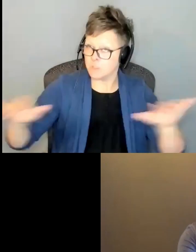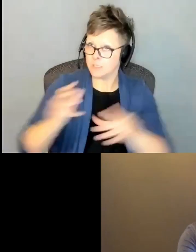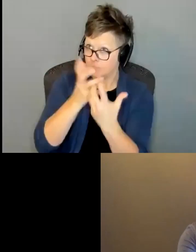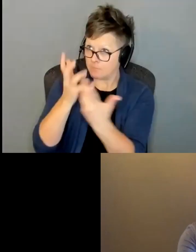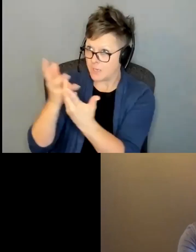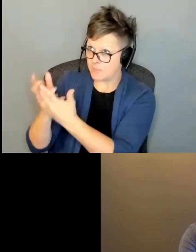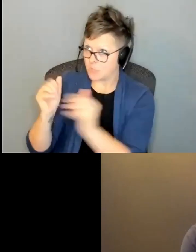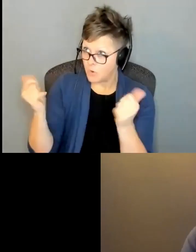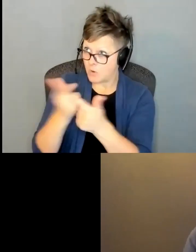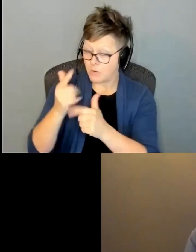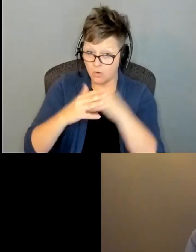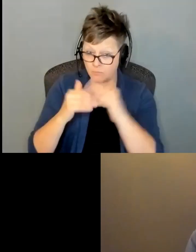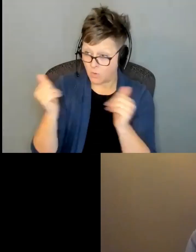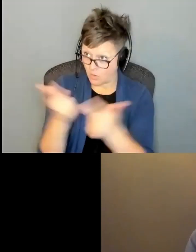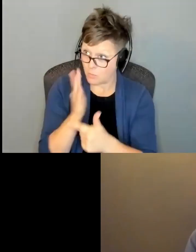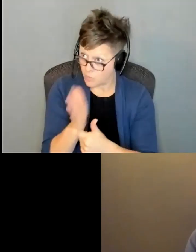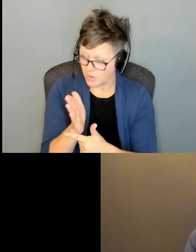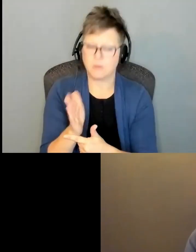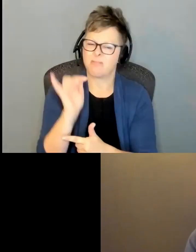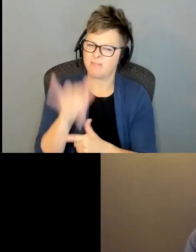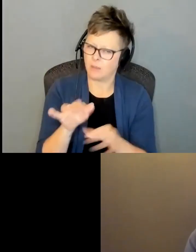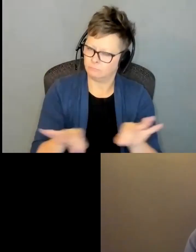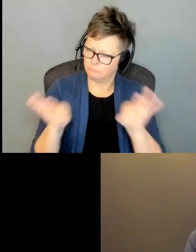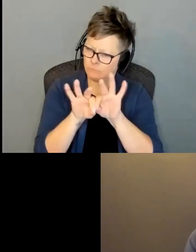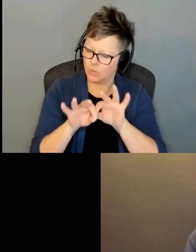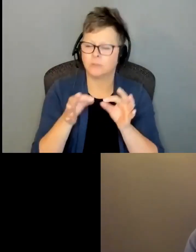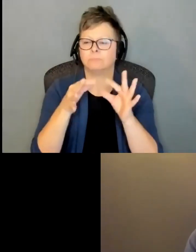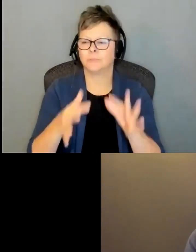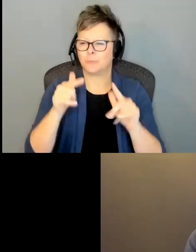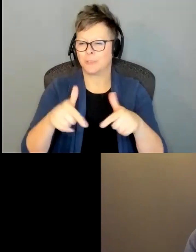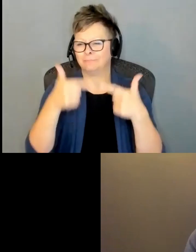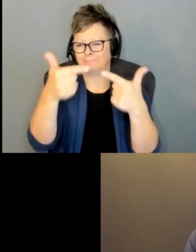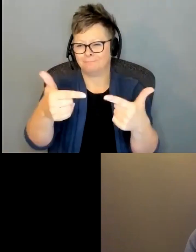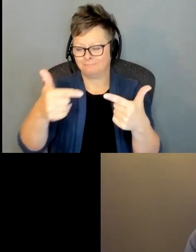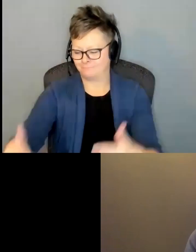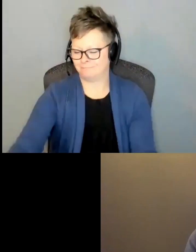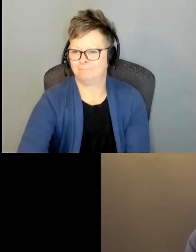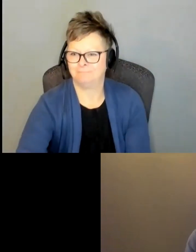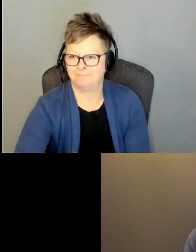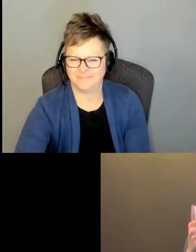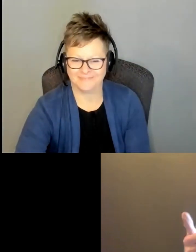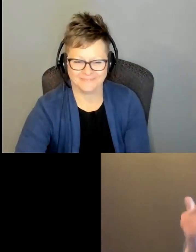And the last speaker spoke about daycare and I would not say much with the exception of